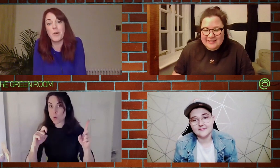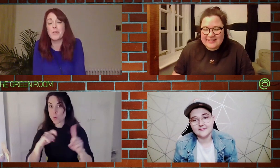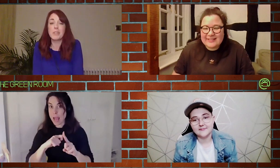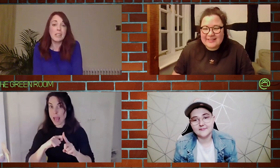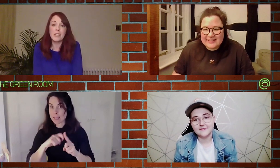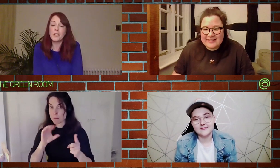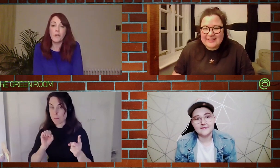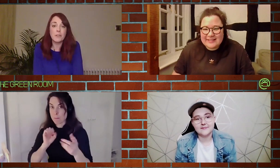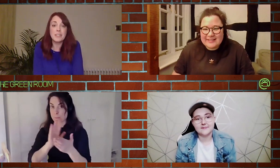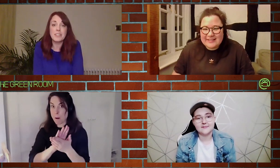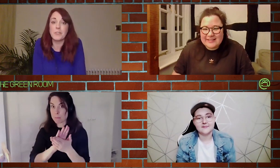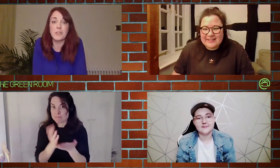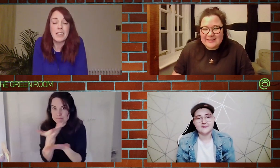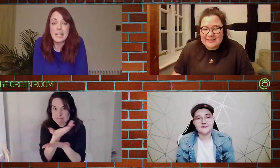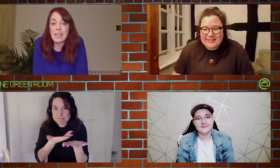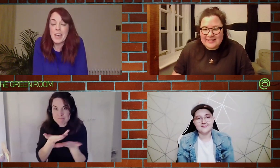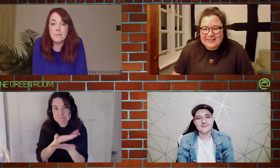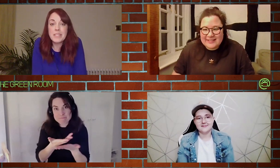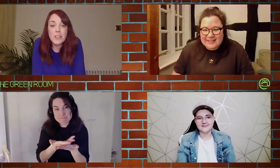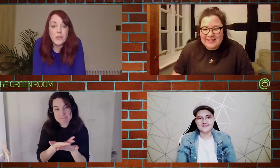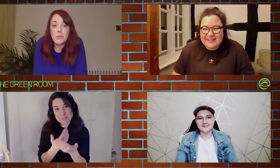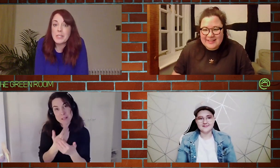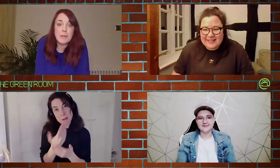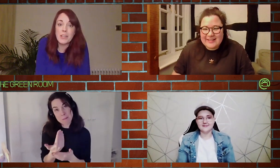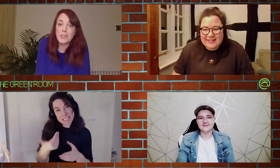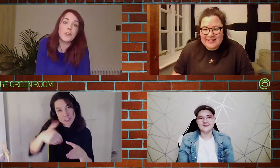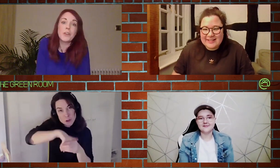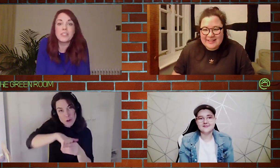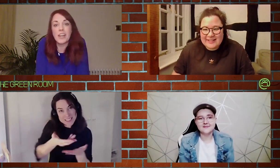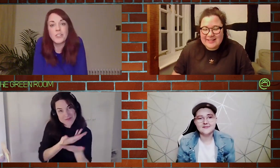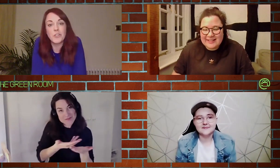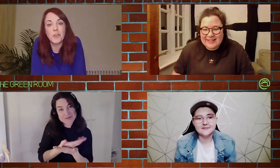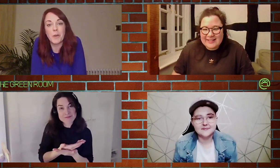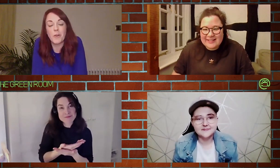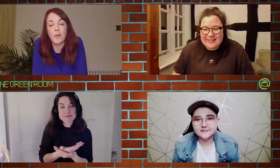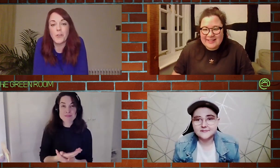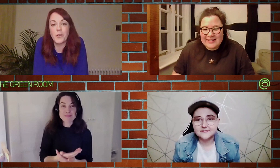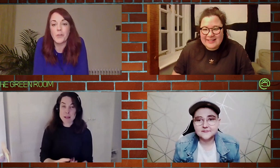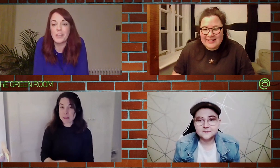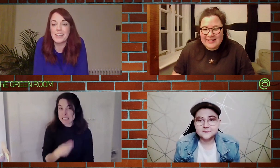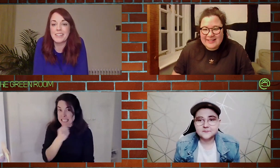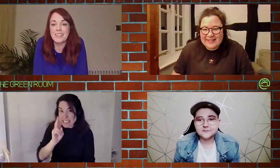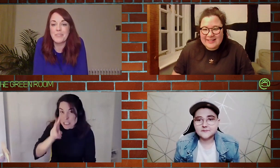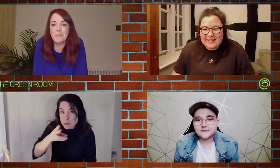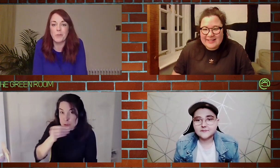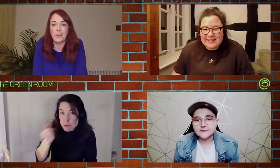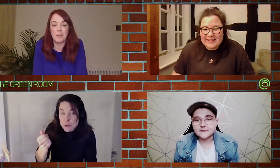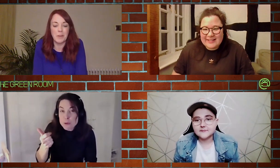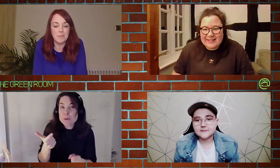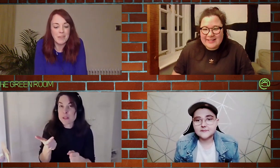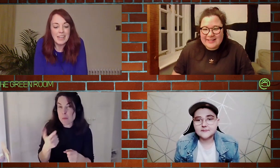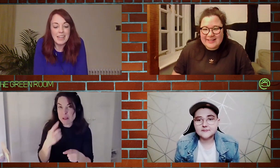And we really look forward to seeing you and speaking to you and chatting to you about all the cool things that we've been talking about.